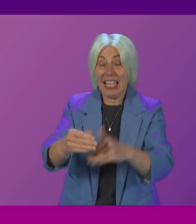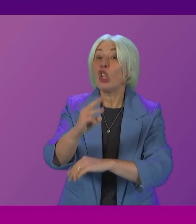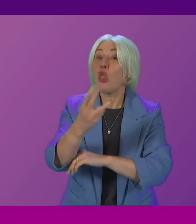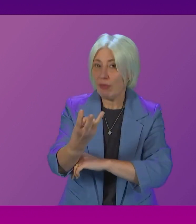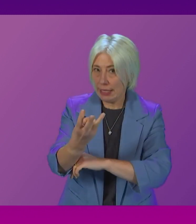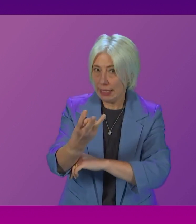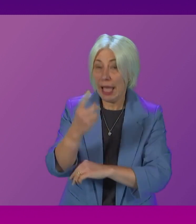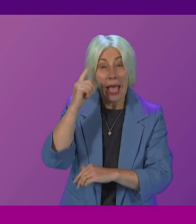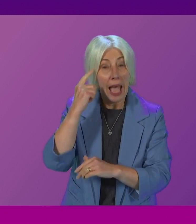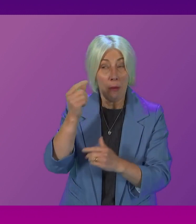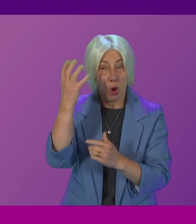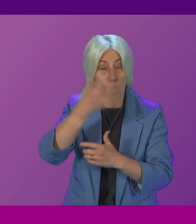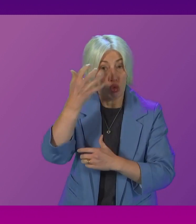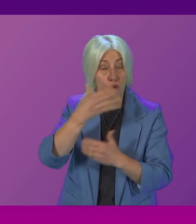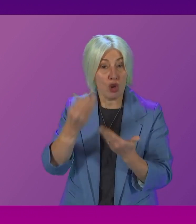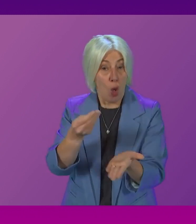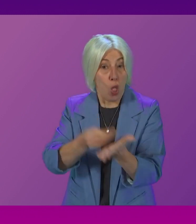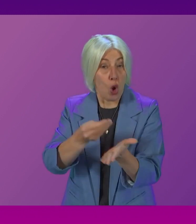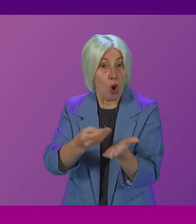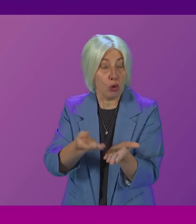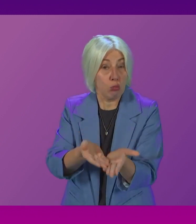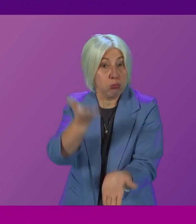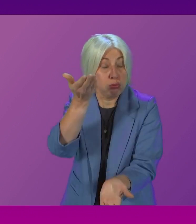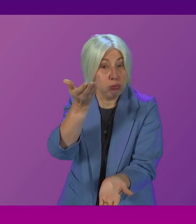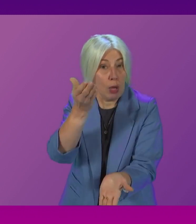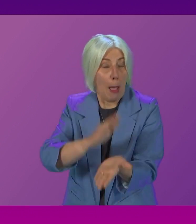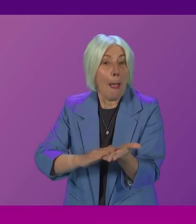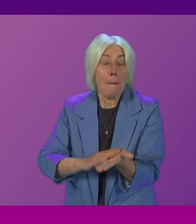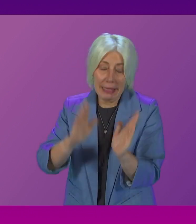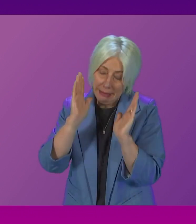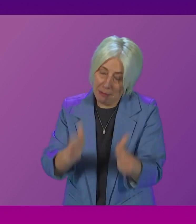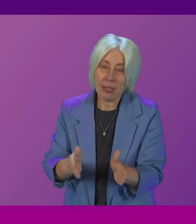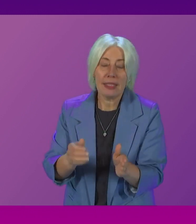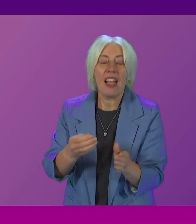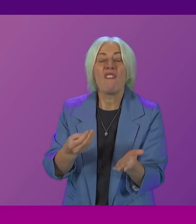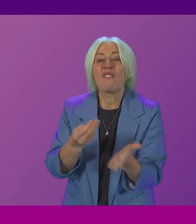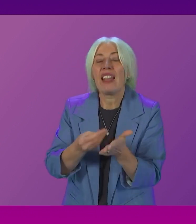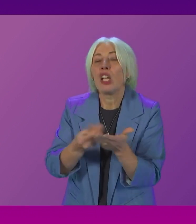that those costs will have increased, thereby requiring a financial resolution for the bill.